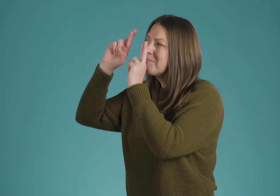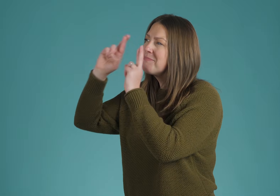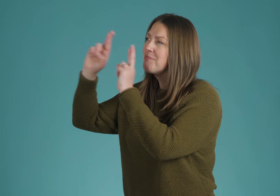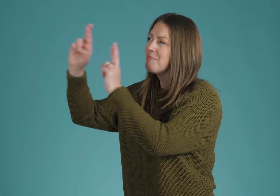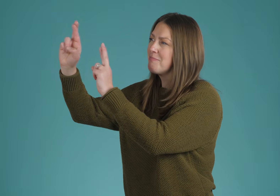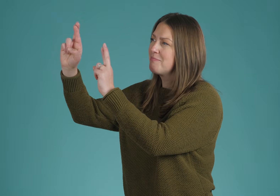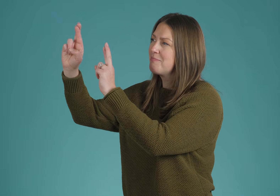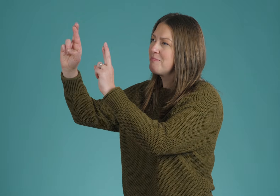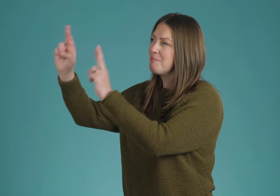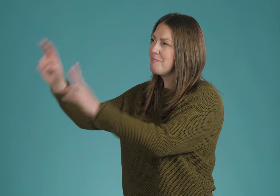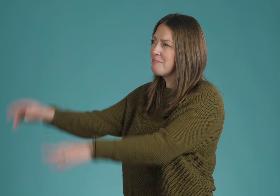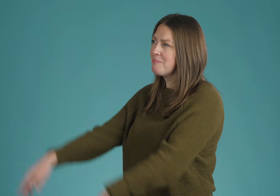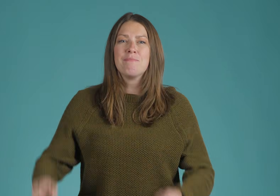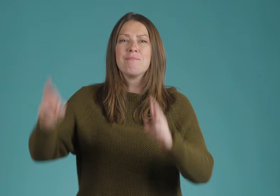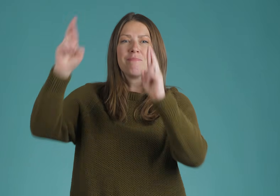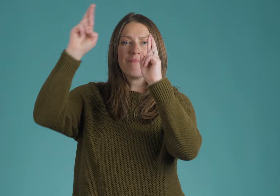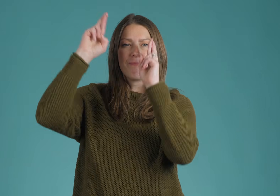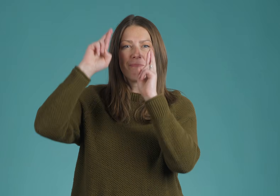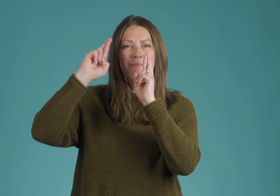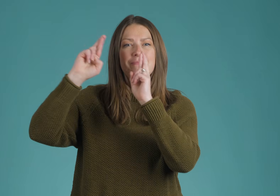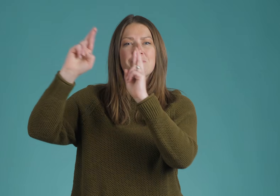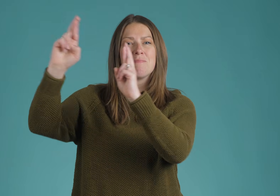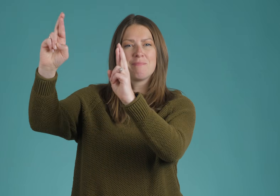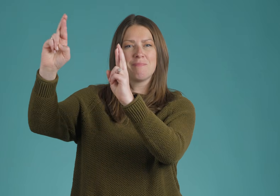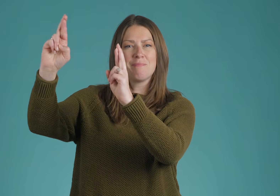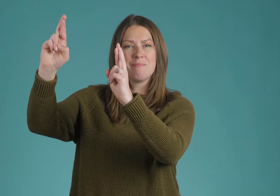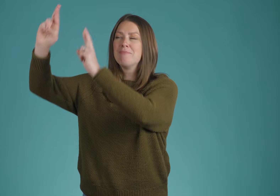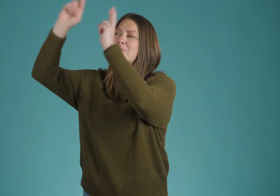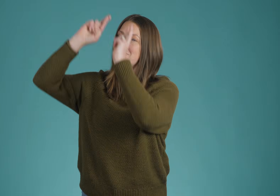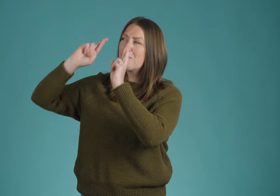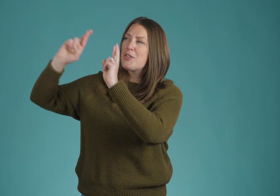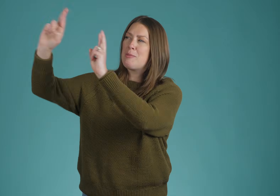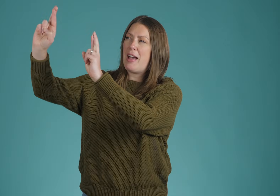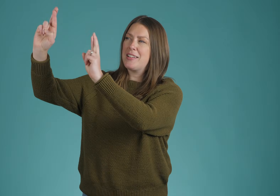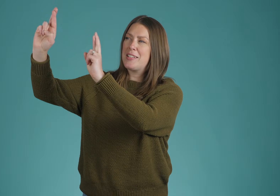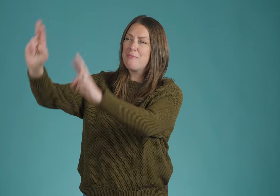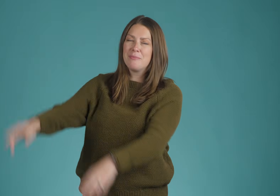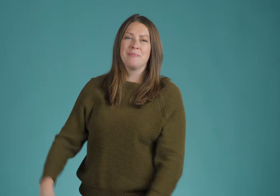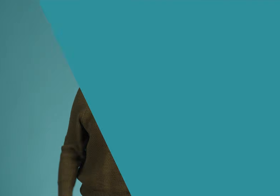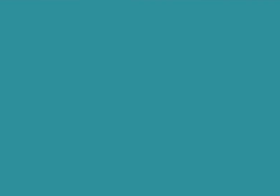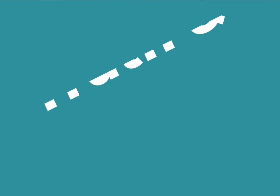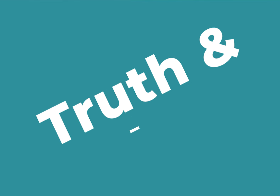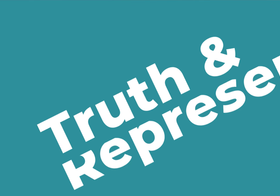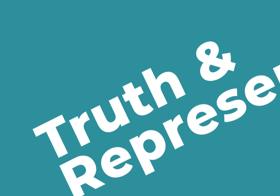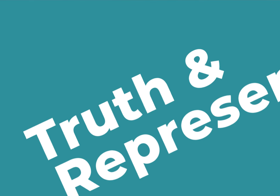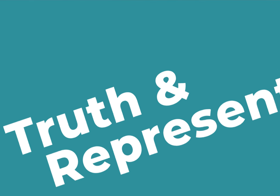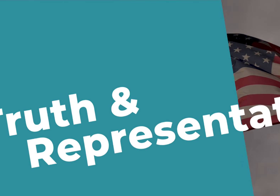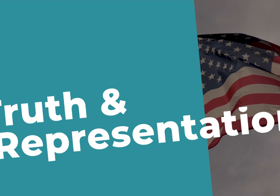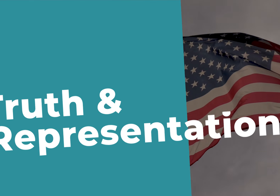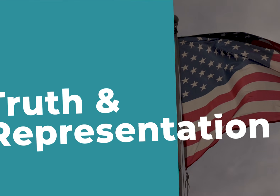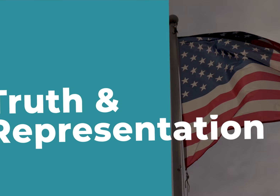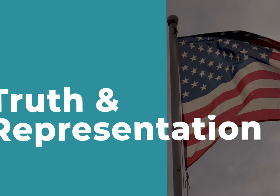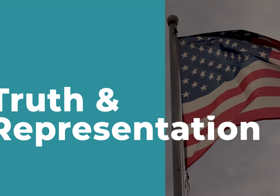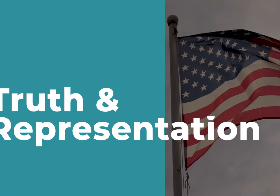and pushing the respect to the person you're respecting respect. This last section we're putting